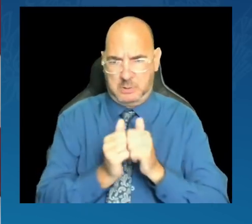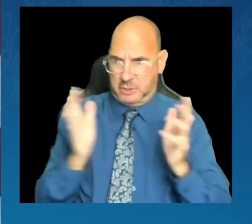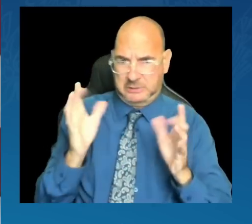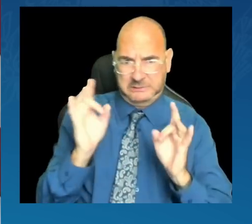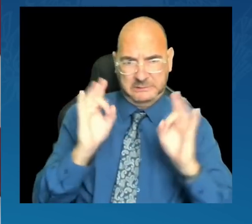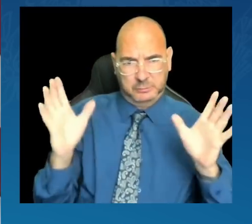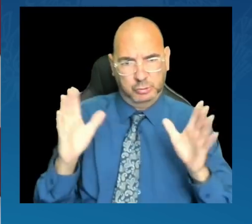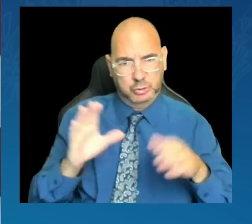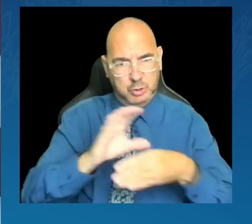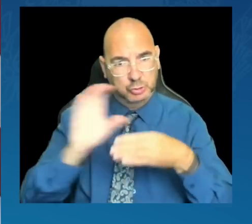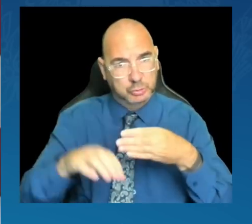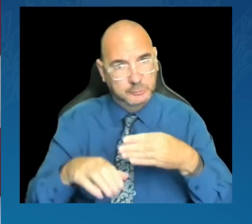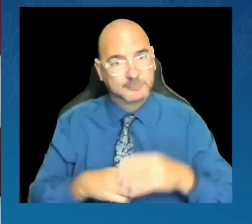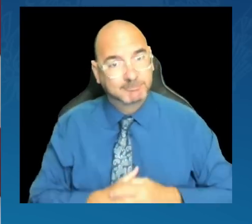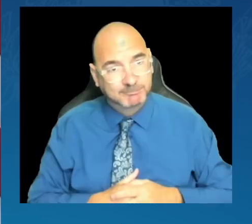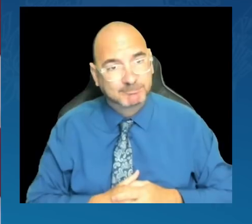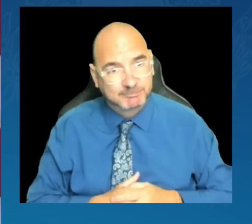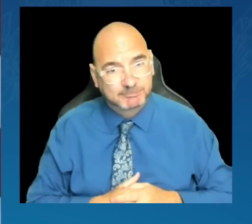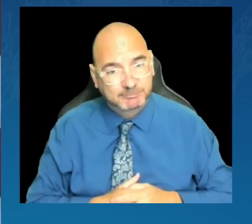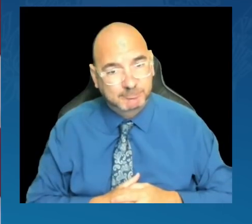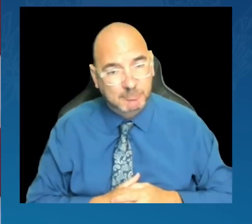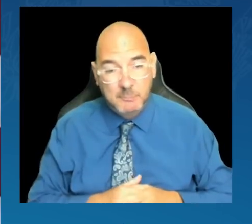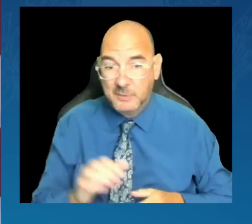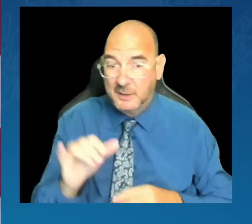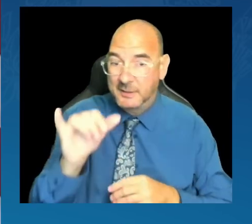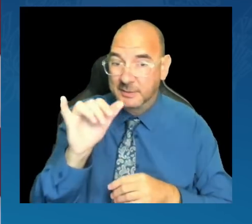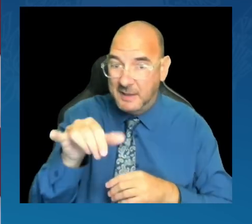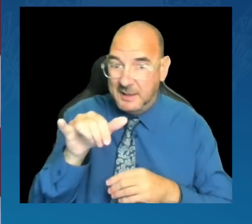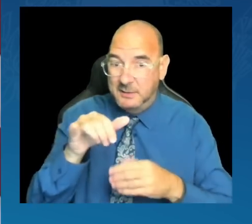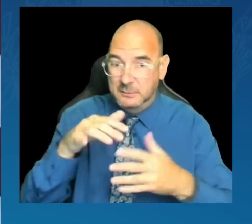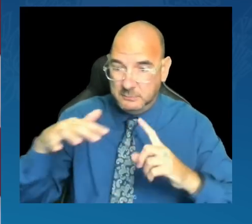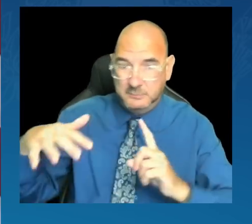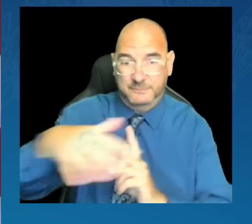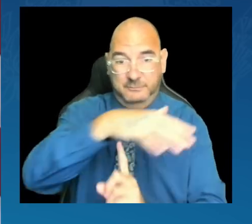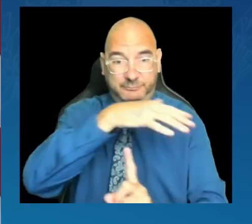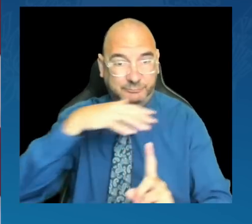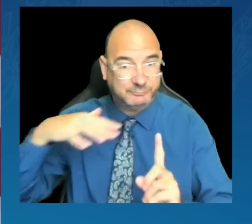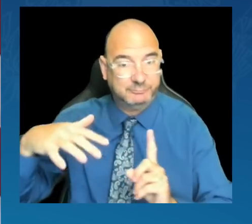So that is the context in which we meet and fight.